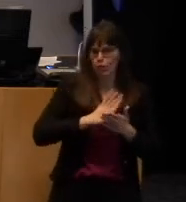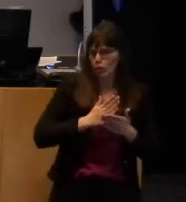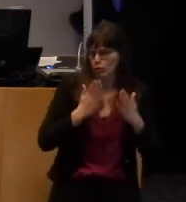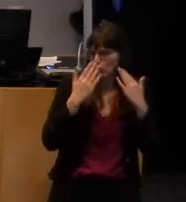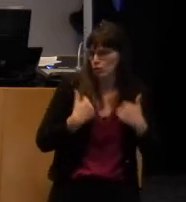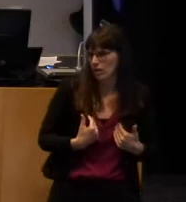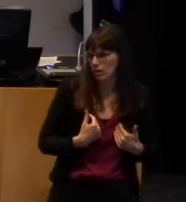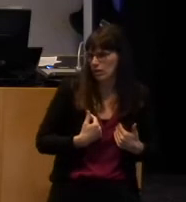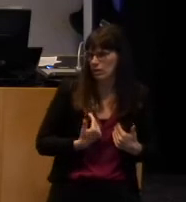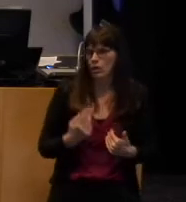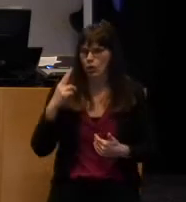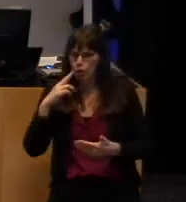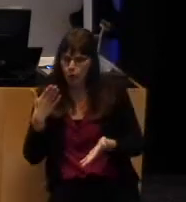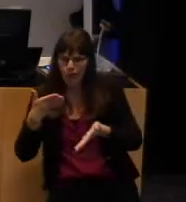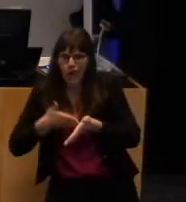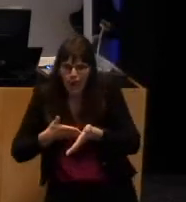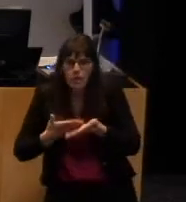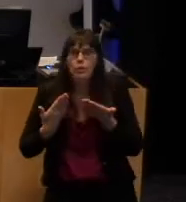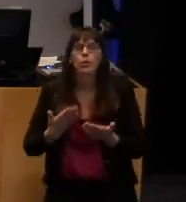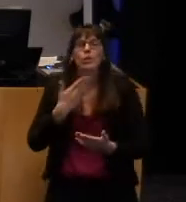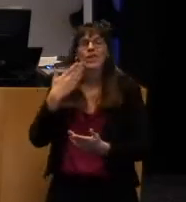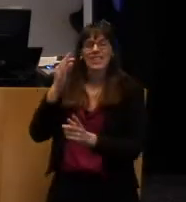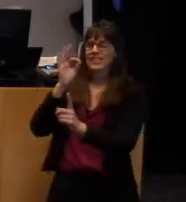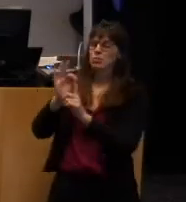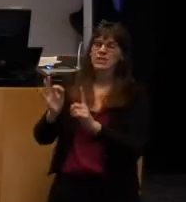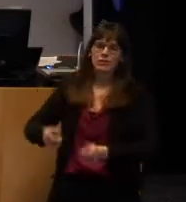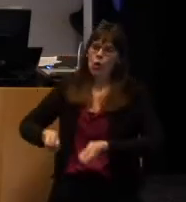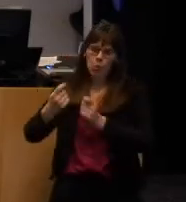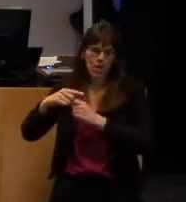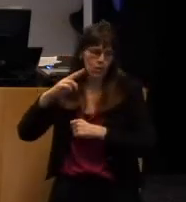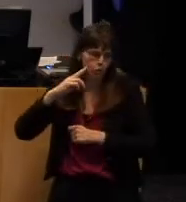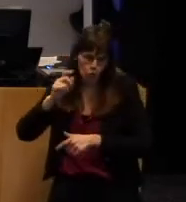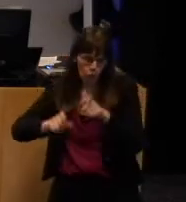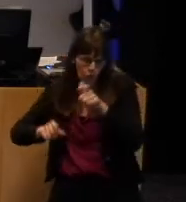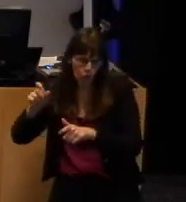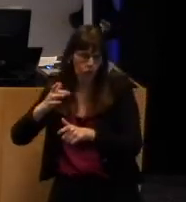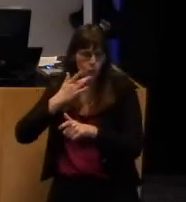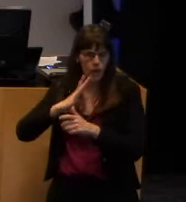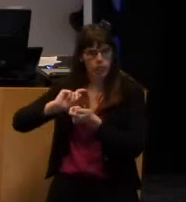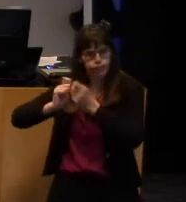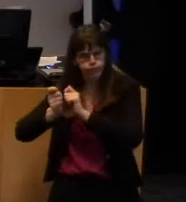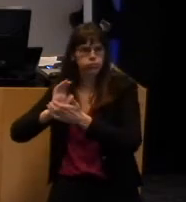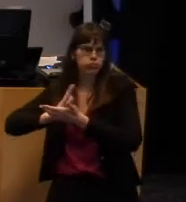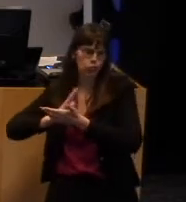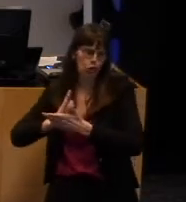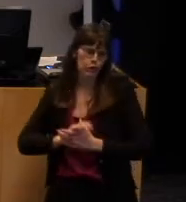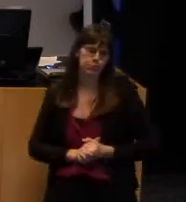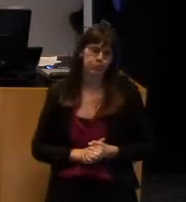At this point, there is not a dedicated training programme for people who are deaf and who wish to become a sign language interpreter.